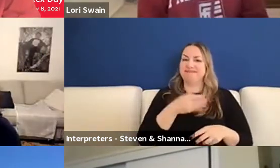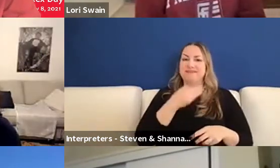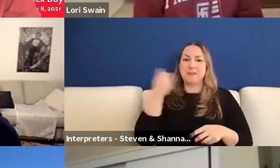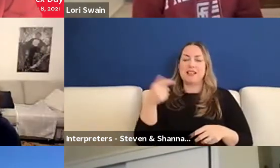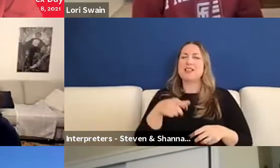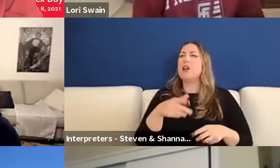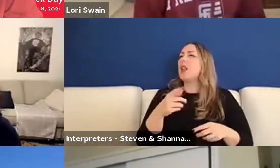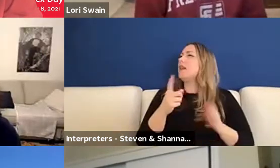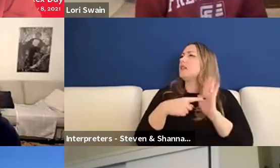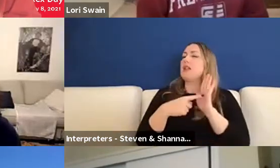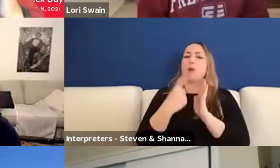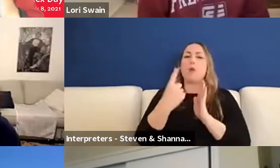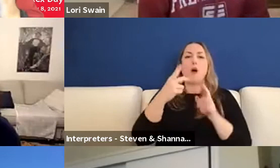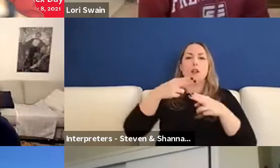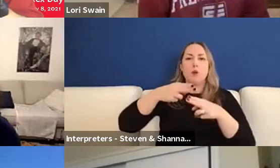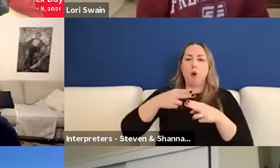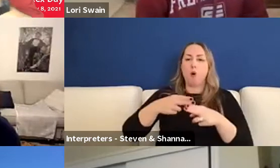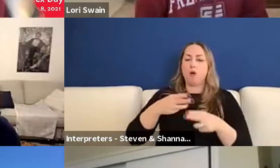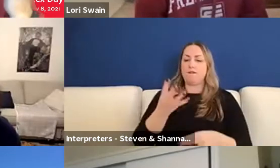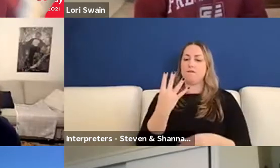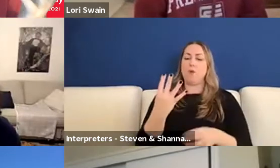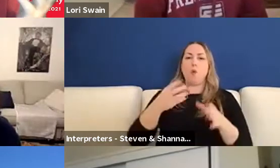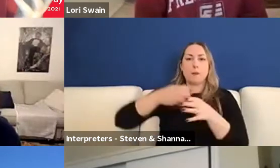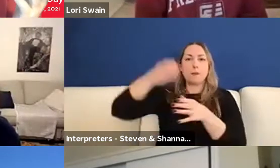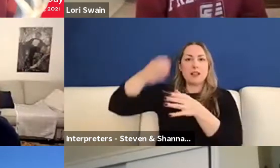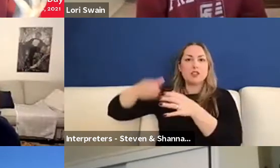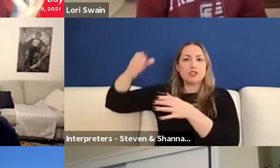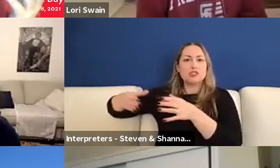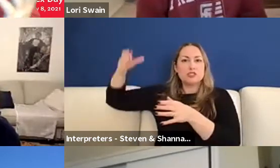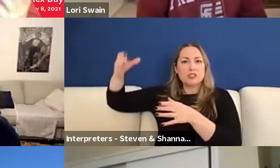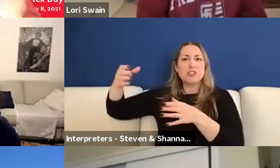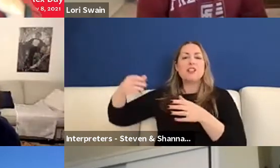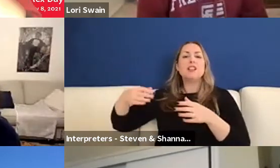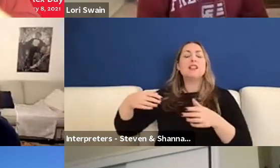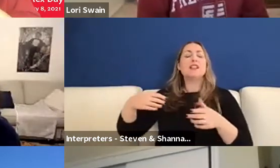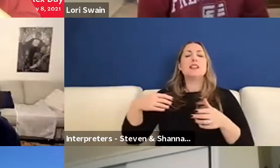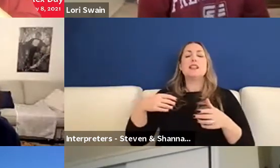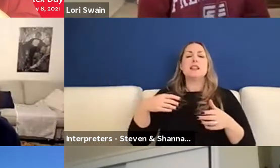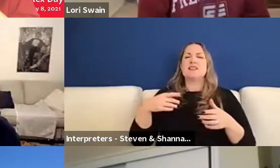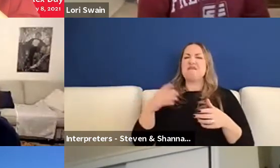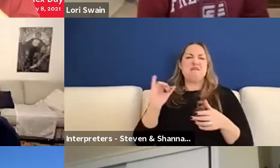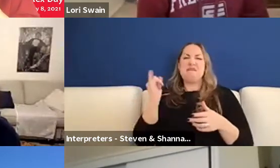that. And so we started with, you know, clarifying the path for students. And, you know, we have a buzz phrase that we talked